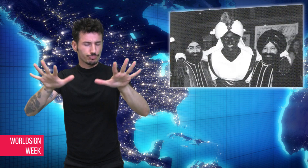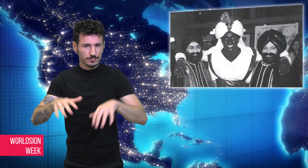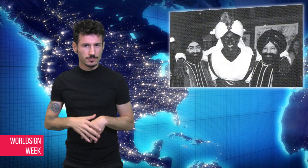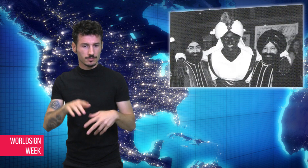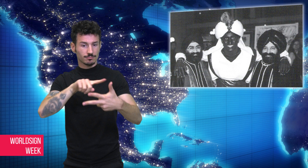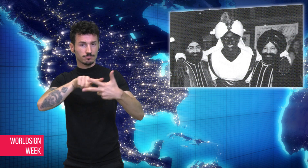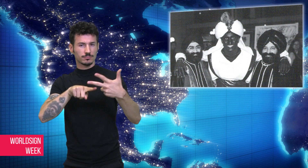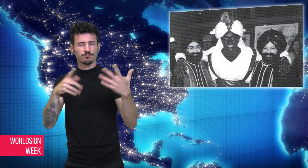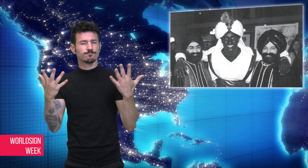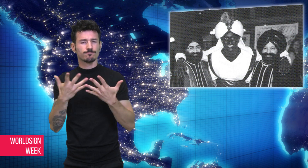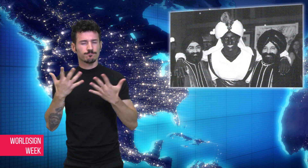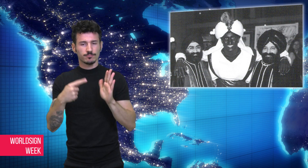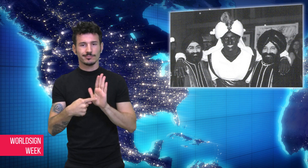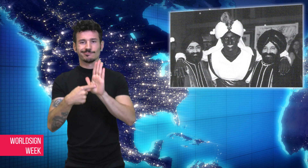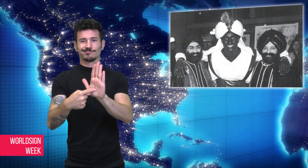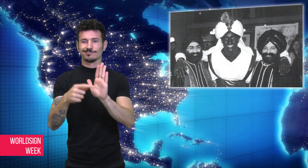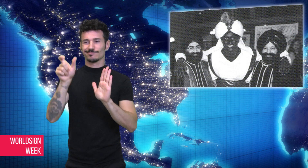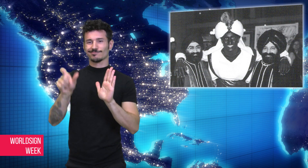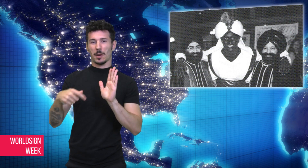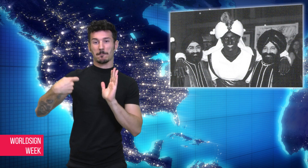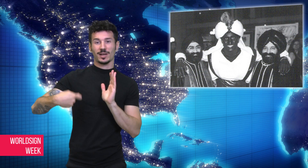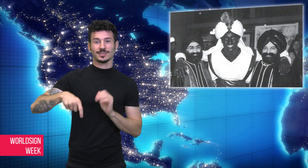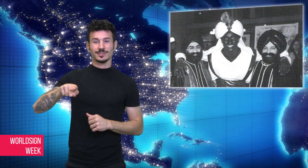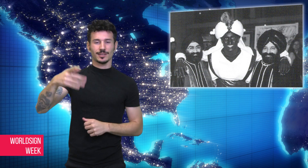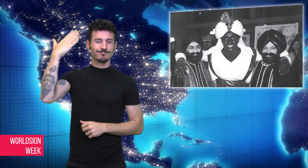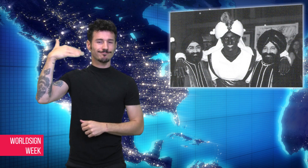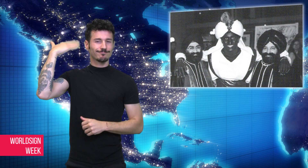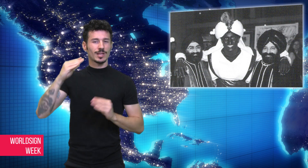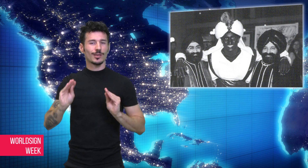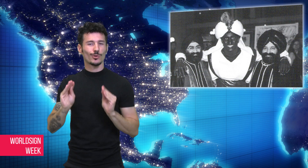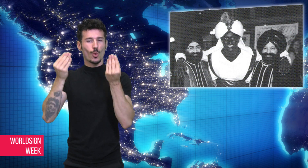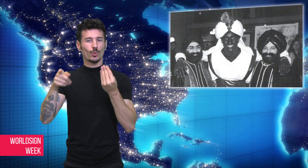showing Trudeau wearing blackface and brownface,